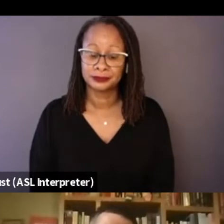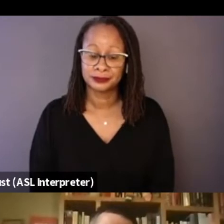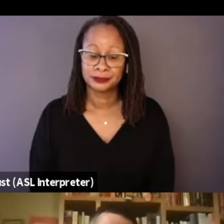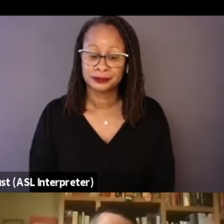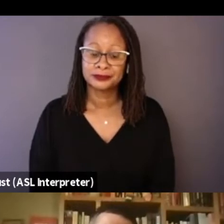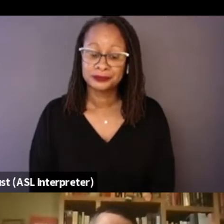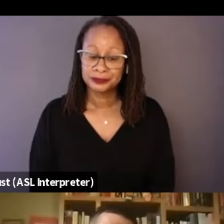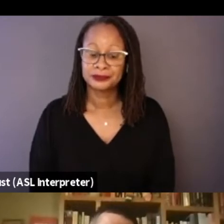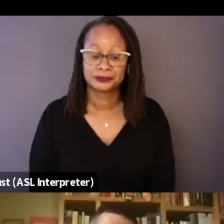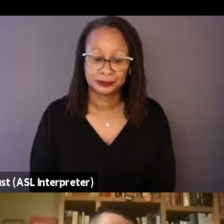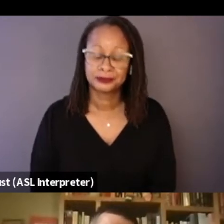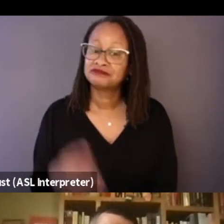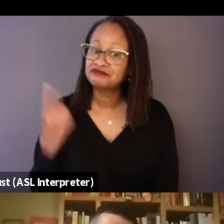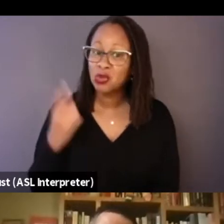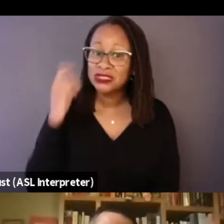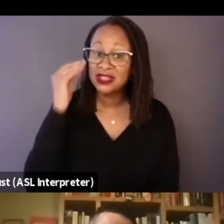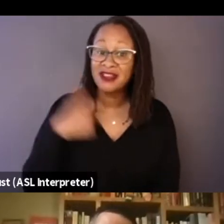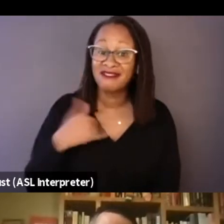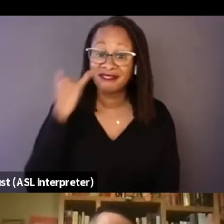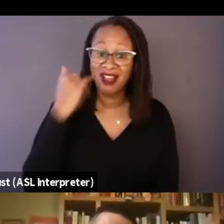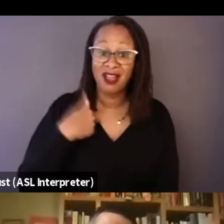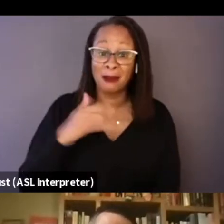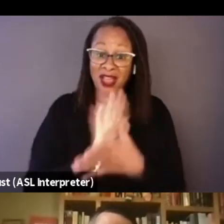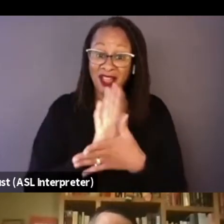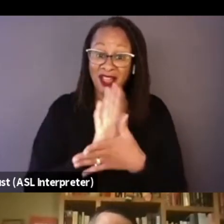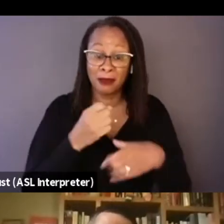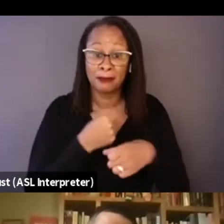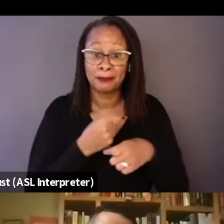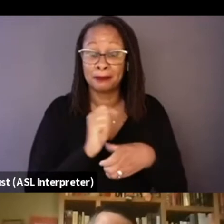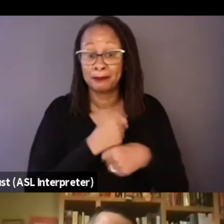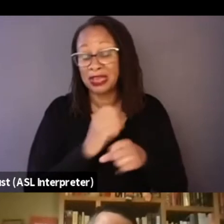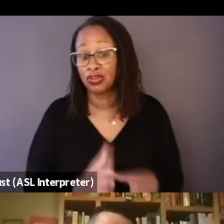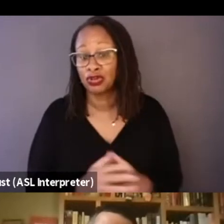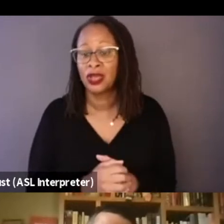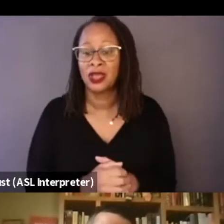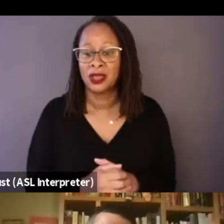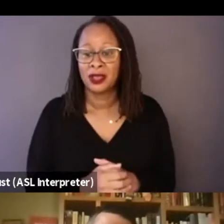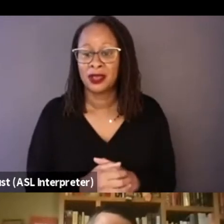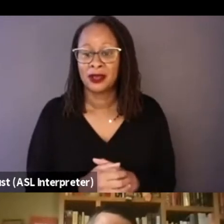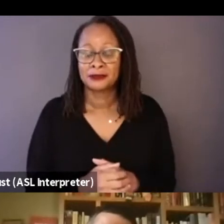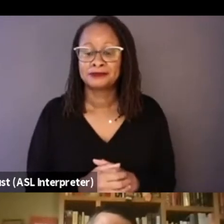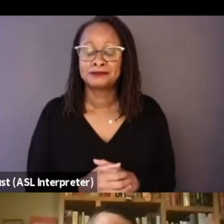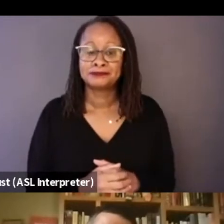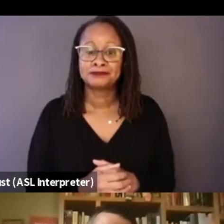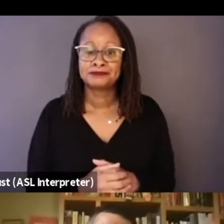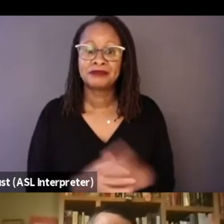if I am a filmmaker and some story touched me, I think, like my partners, "Listen to the story,"